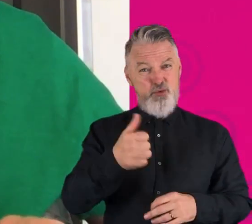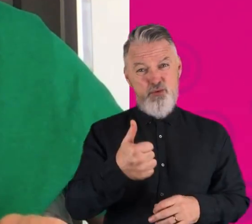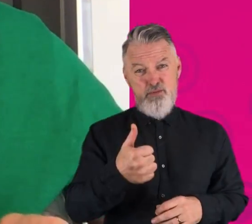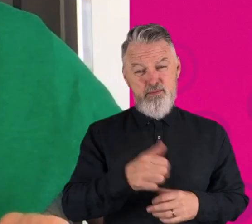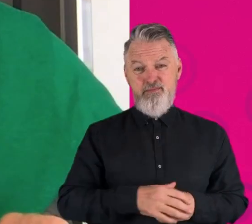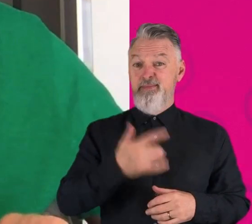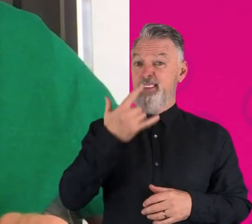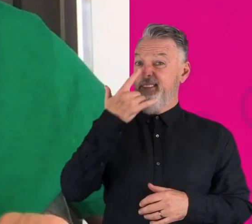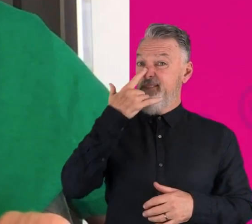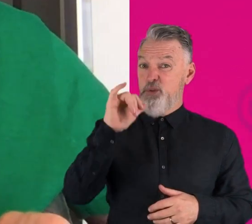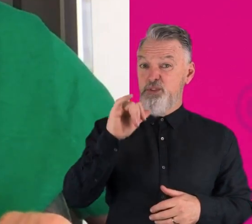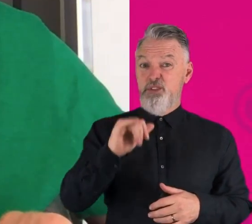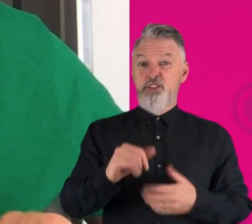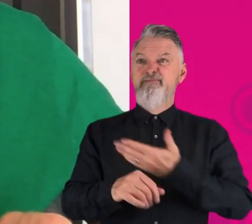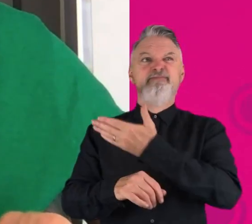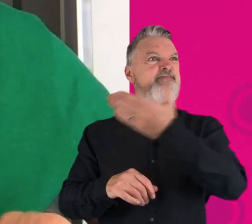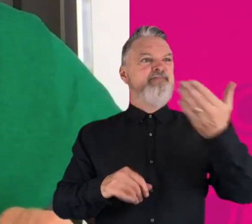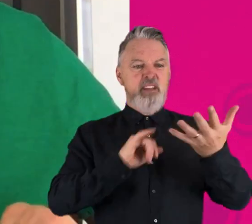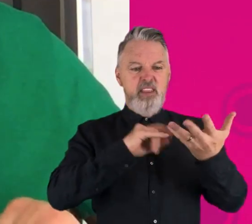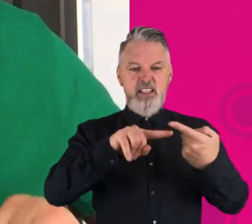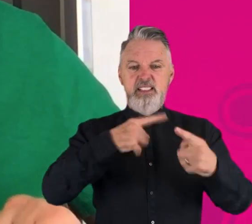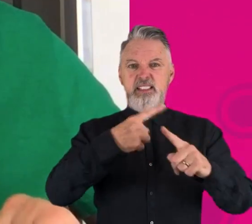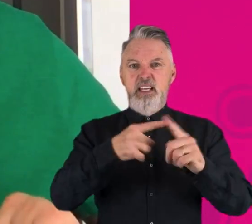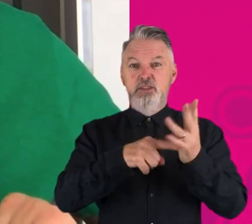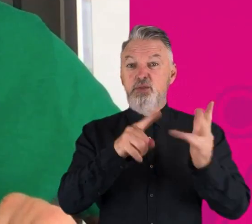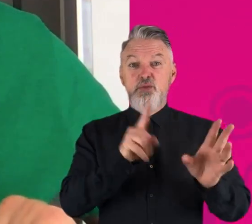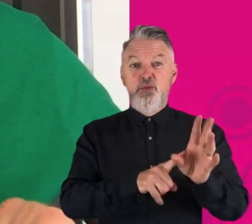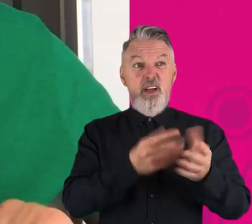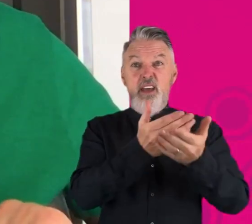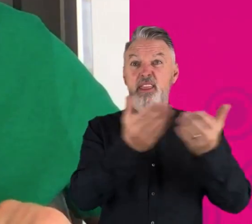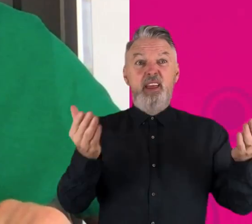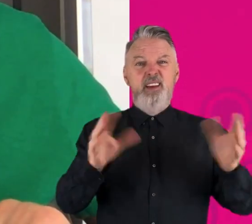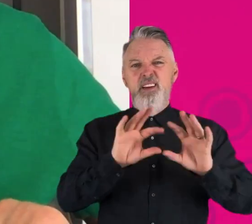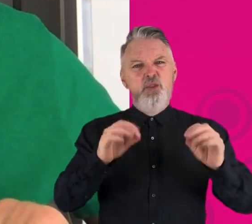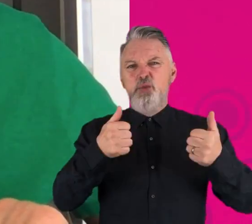Unfortunately, none of the current sex toys on the market have considered the needs of people with hand limitations,